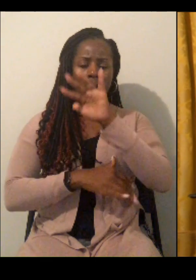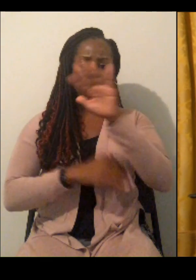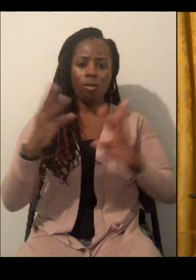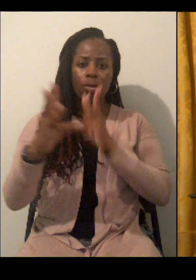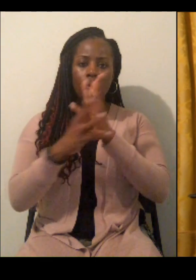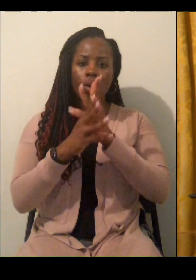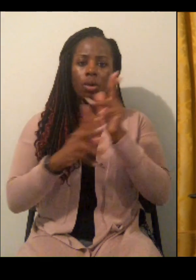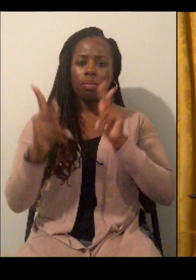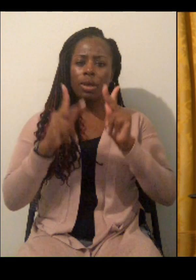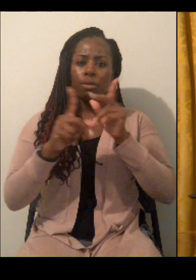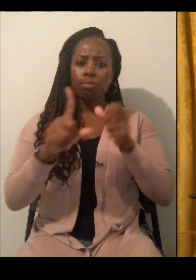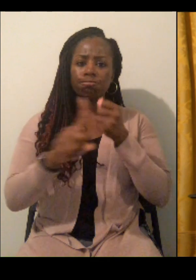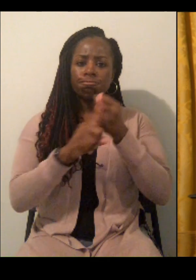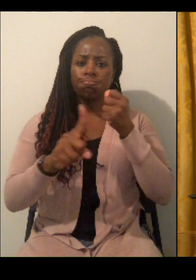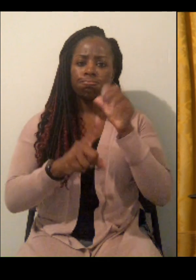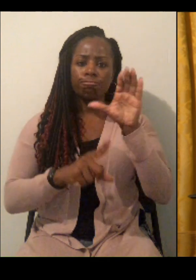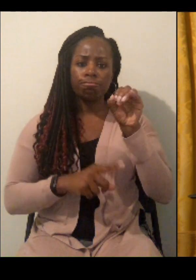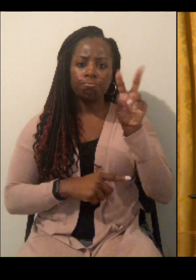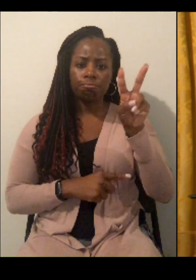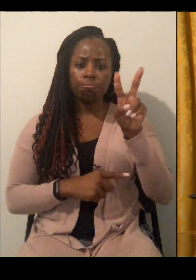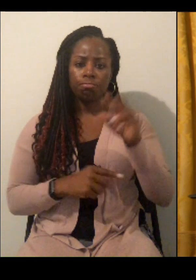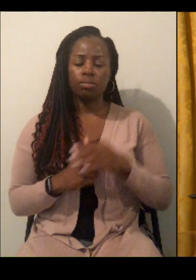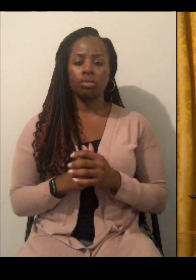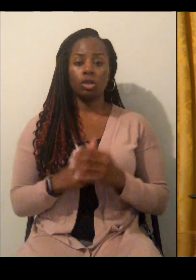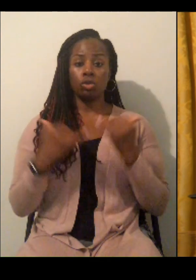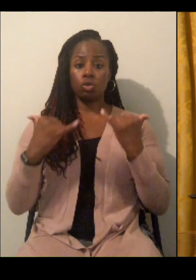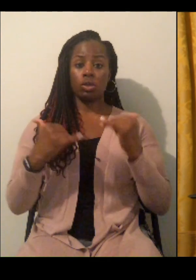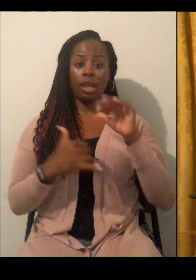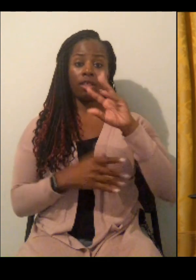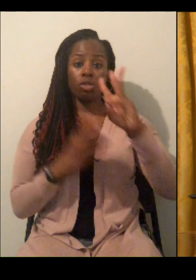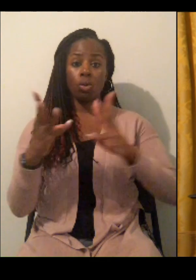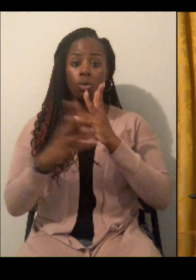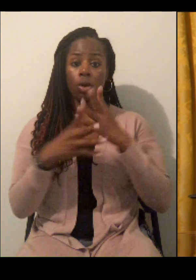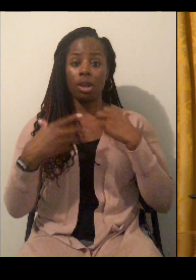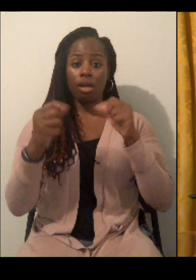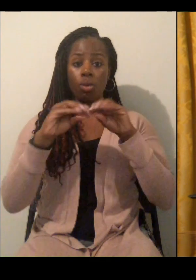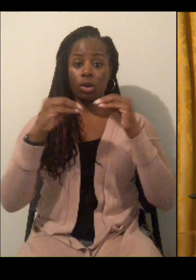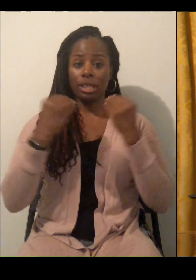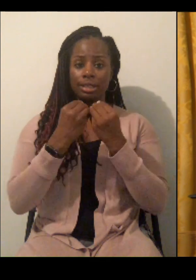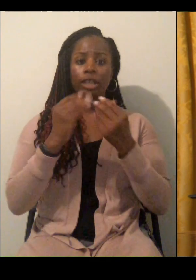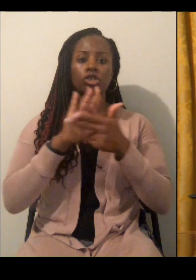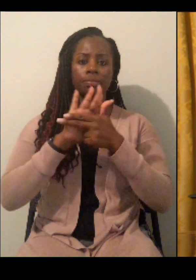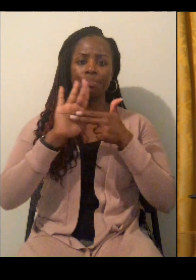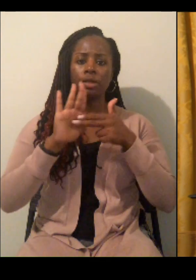officially announced that this is a global pandemic we have been in frequent